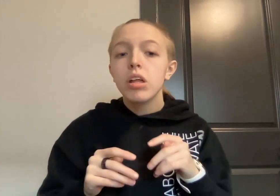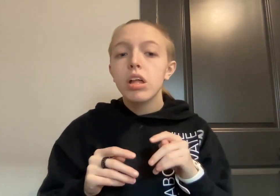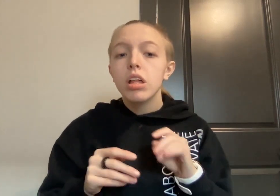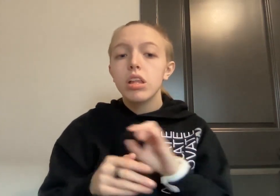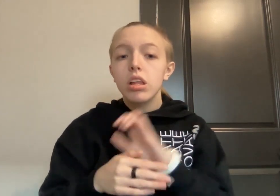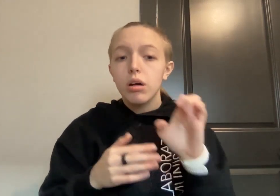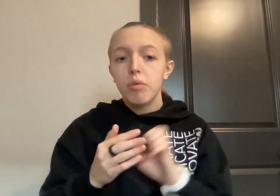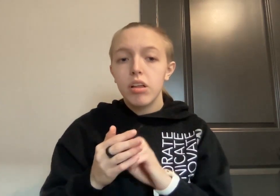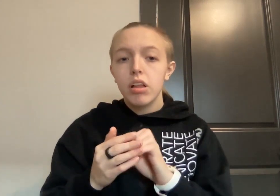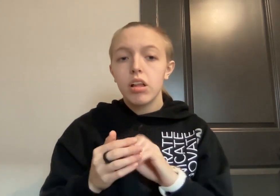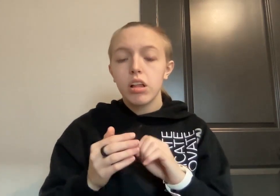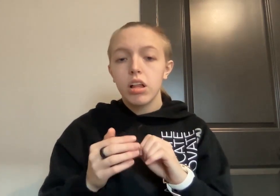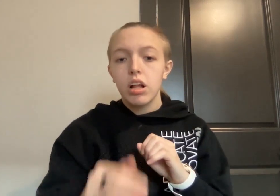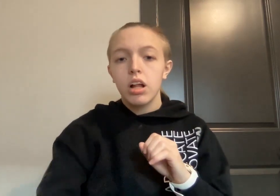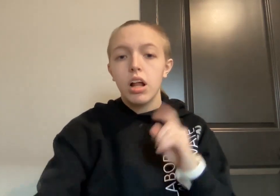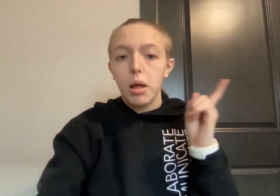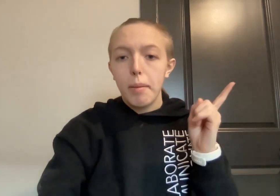ended up declining